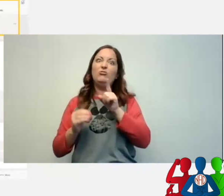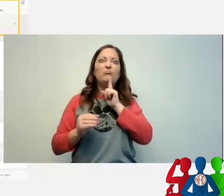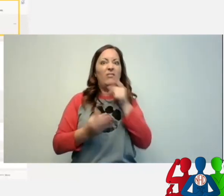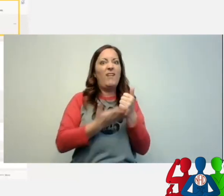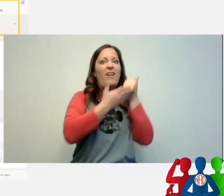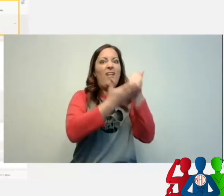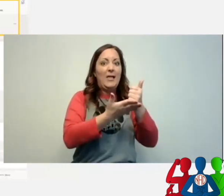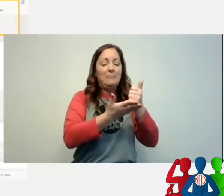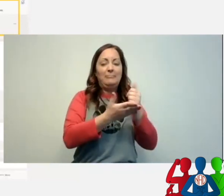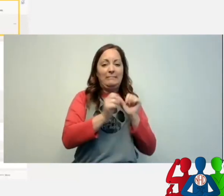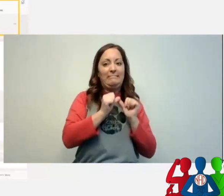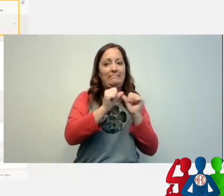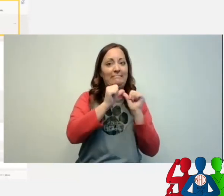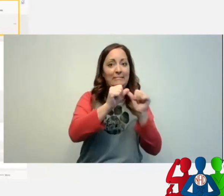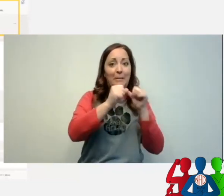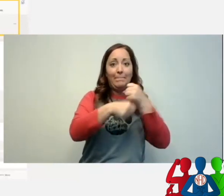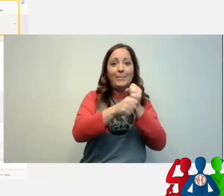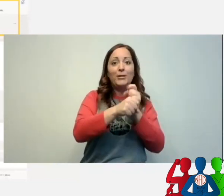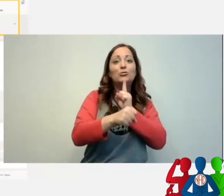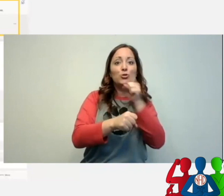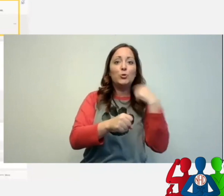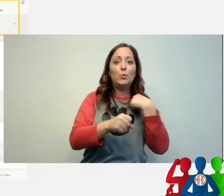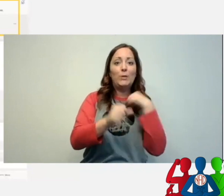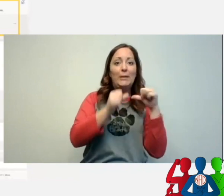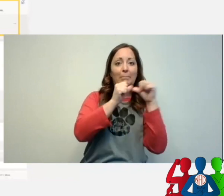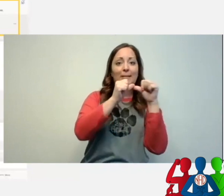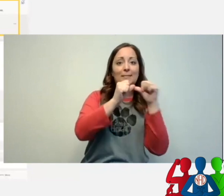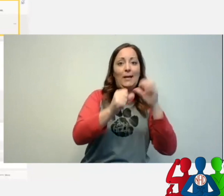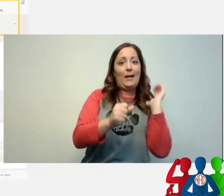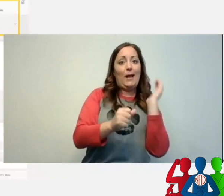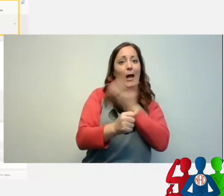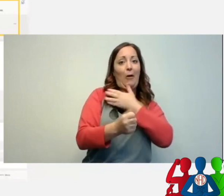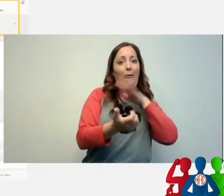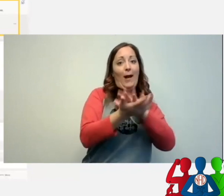Tammie was in charge of getting resources for us